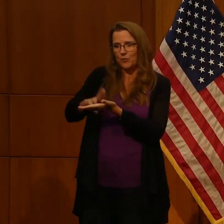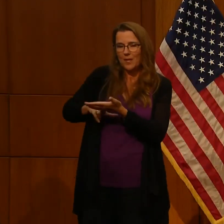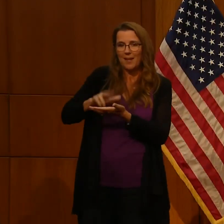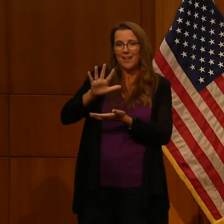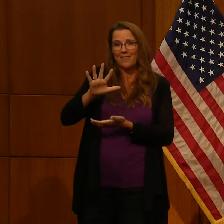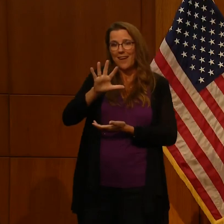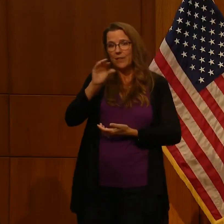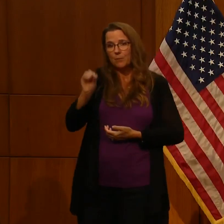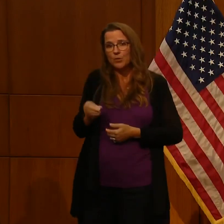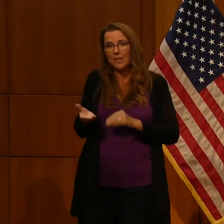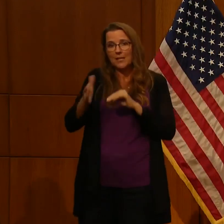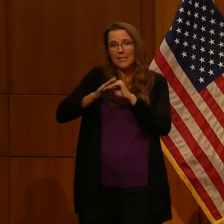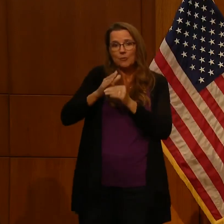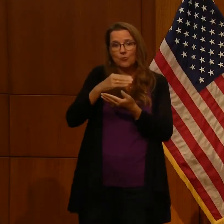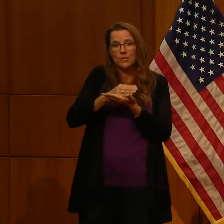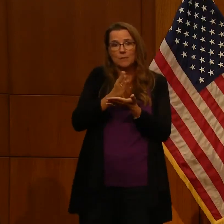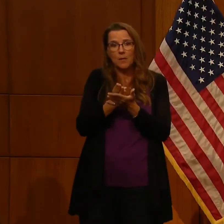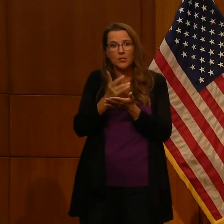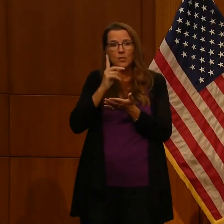THAT WE NEED. AND I WAS PROUD THAT THE GOVERNOR SIGNED A